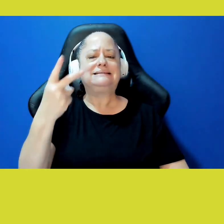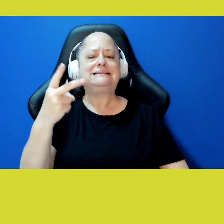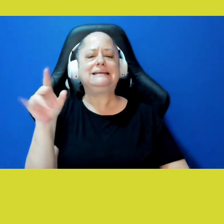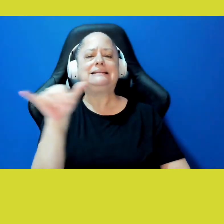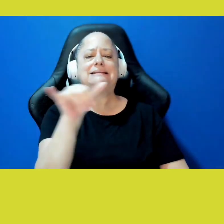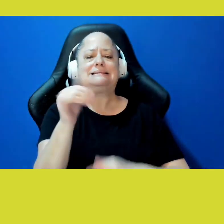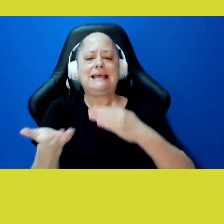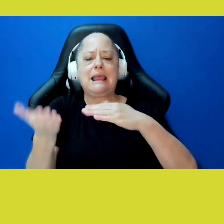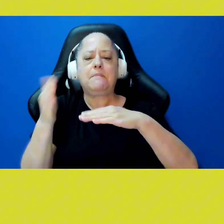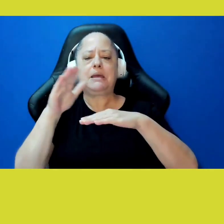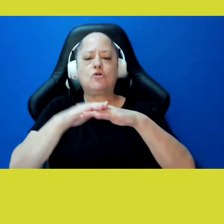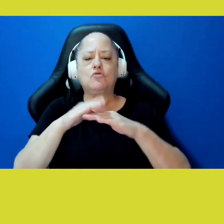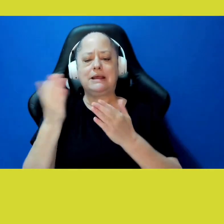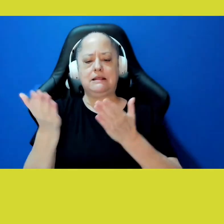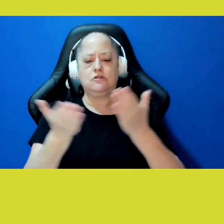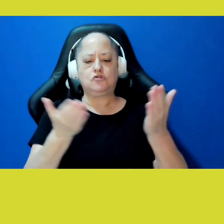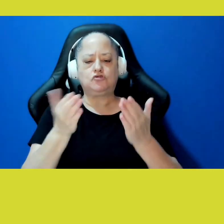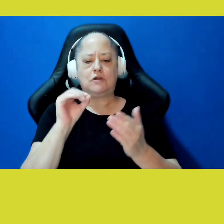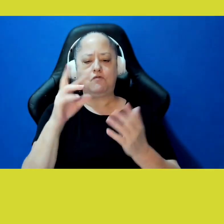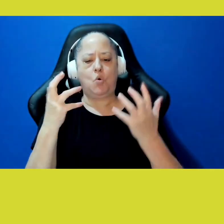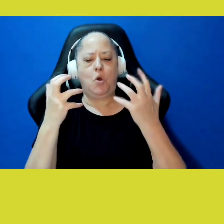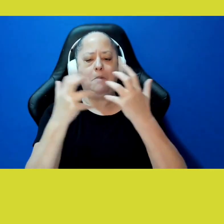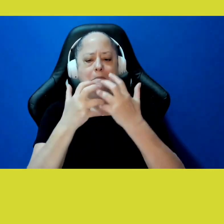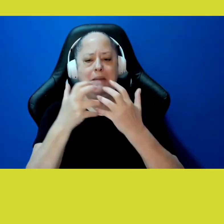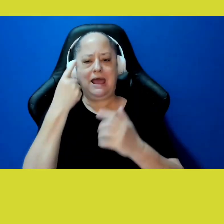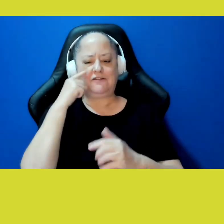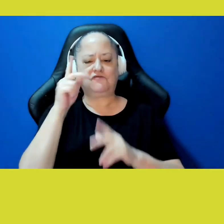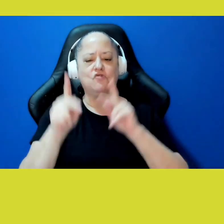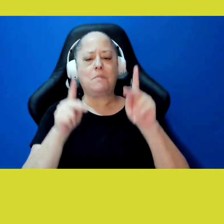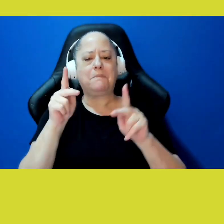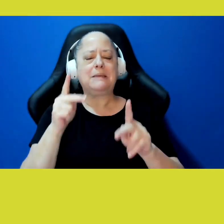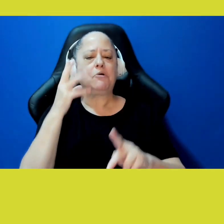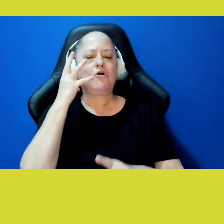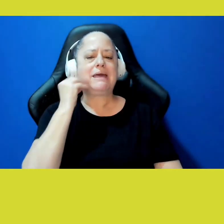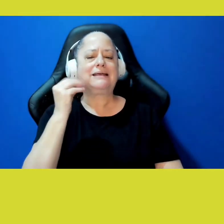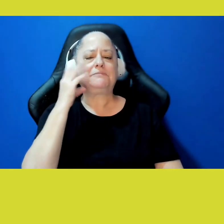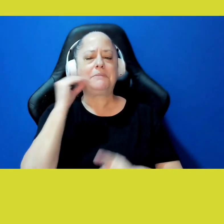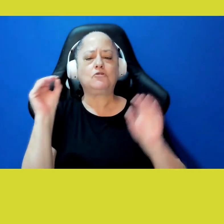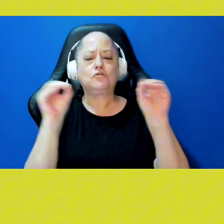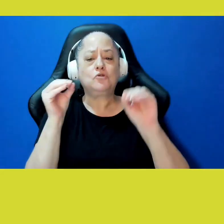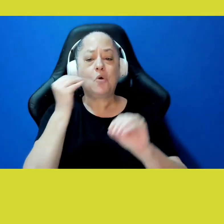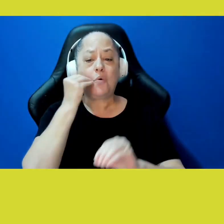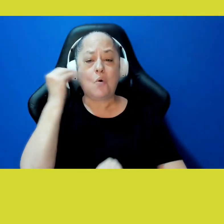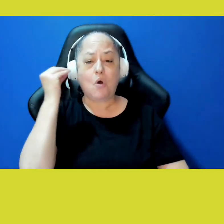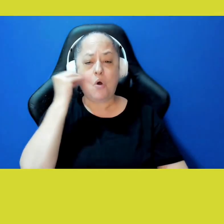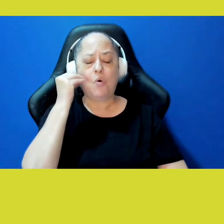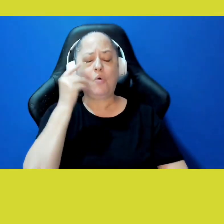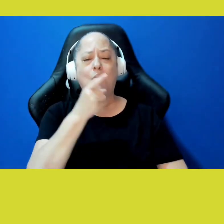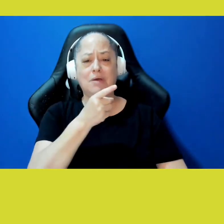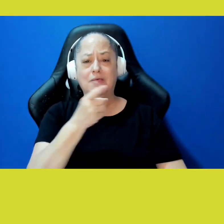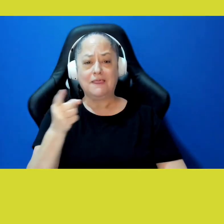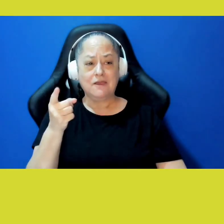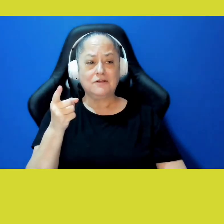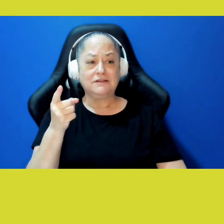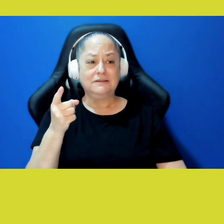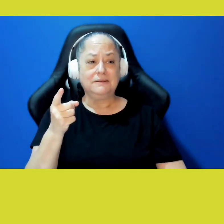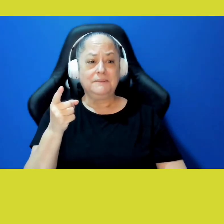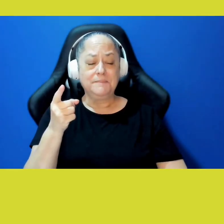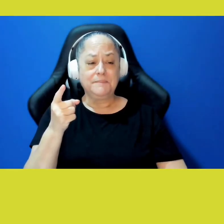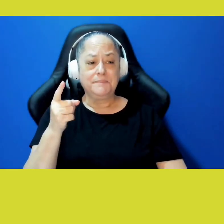in the services or match for people experiencing homelessness. And so I think that there has been, when